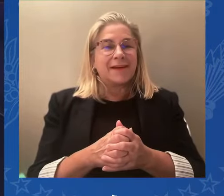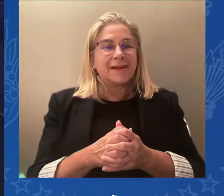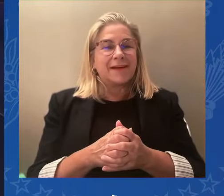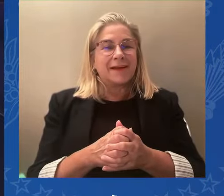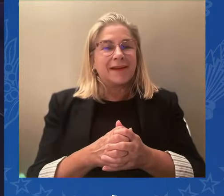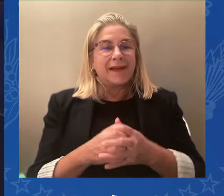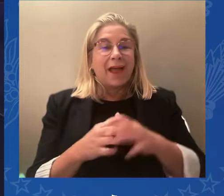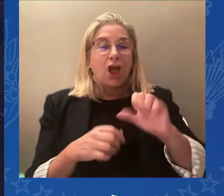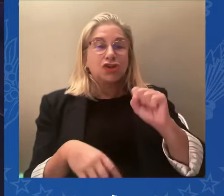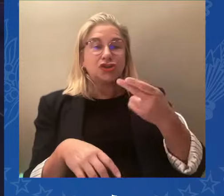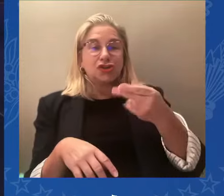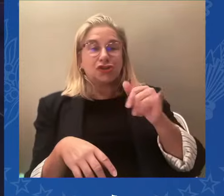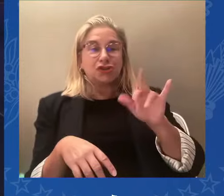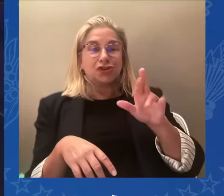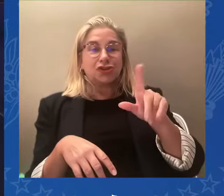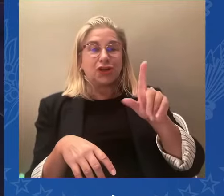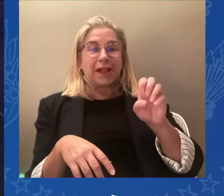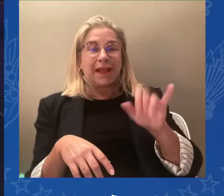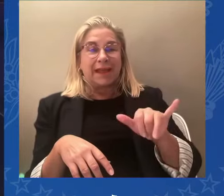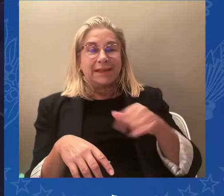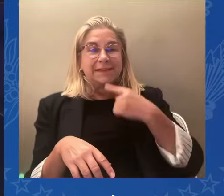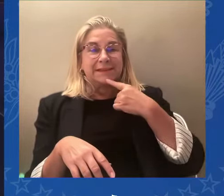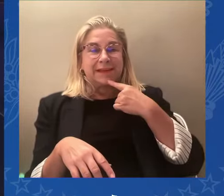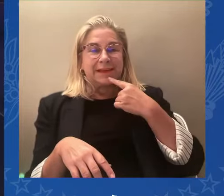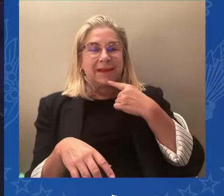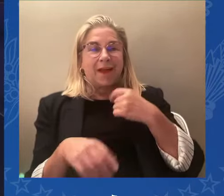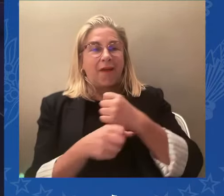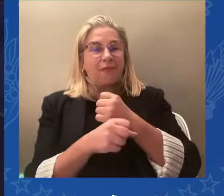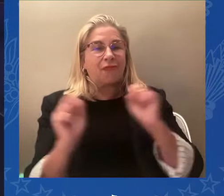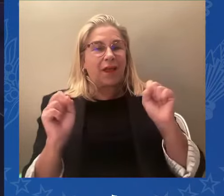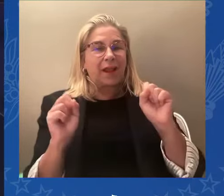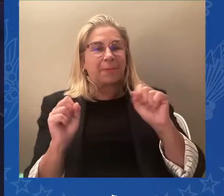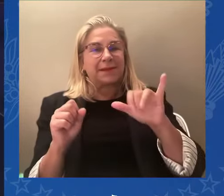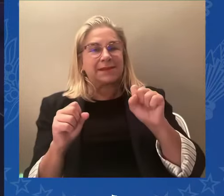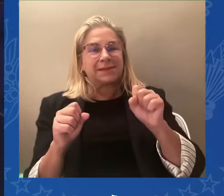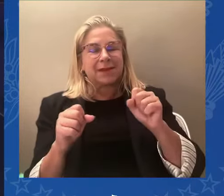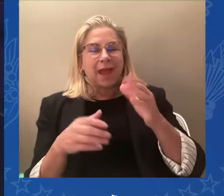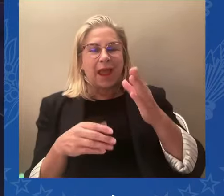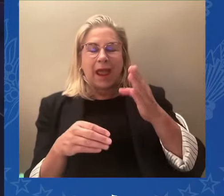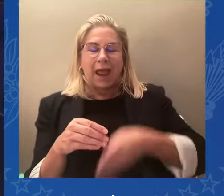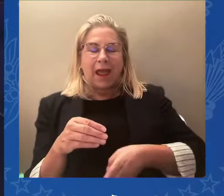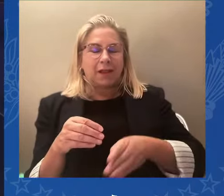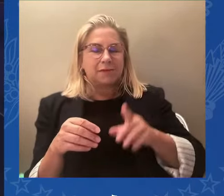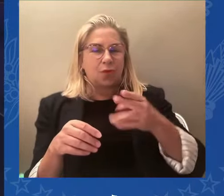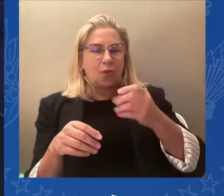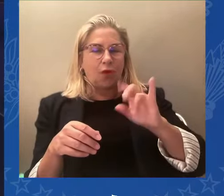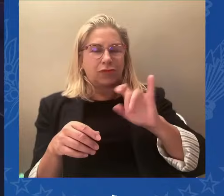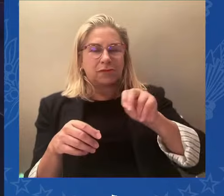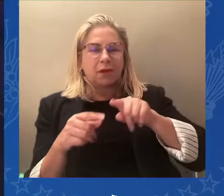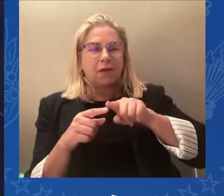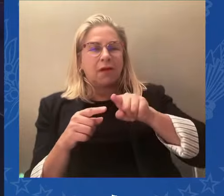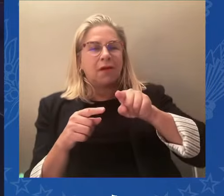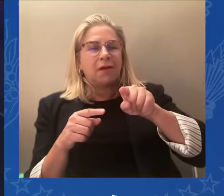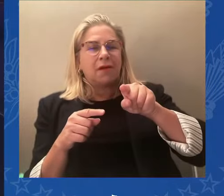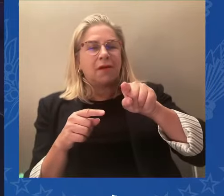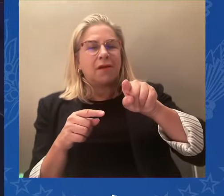and there are many roads that lead to it.” For the last four years, I’ve been honored to stand by a true partner